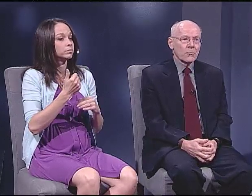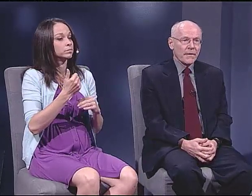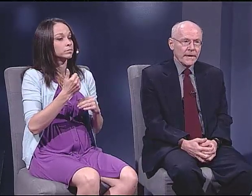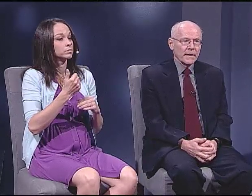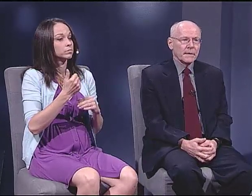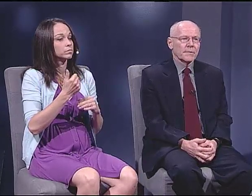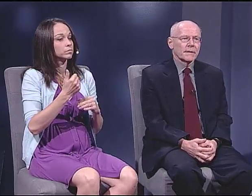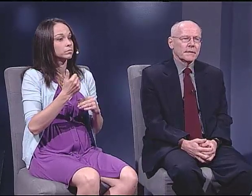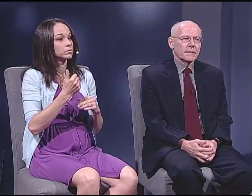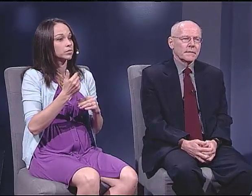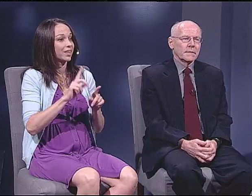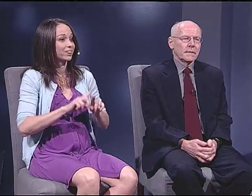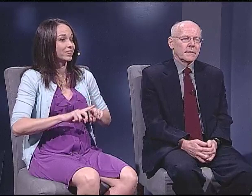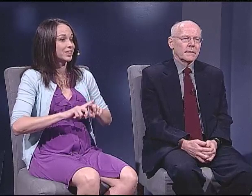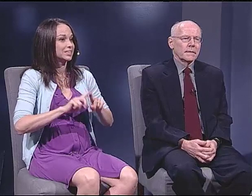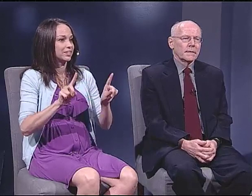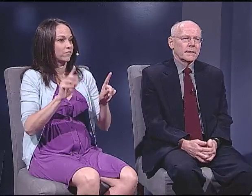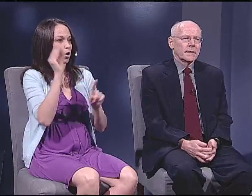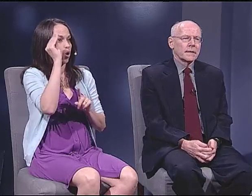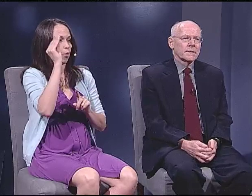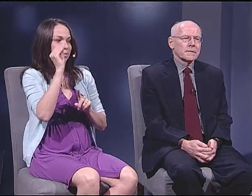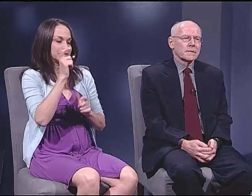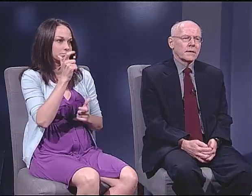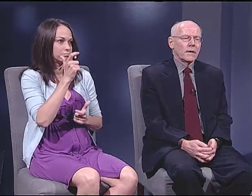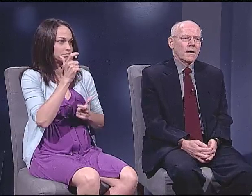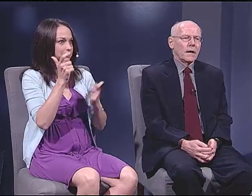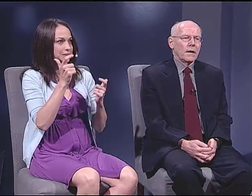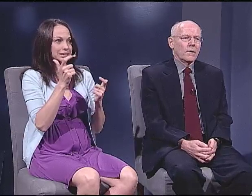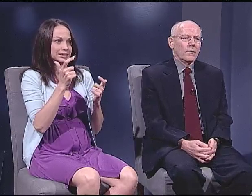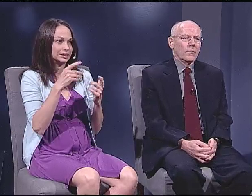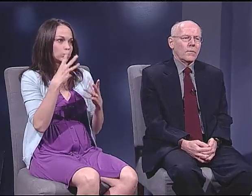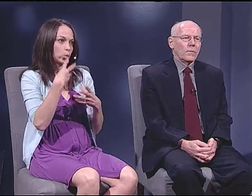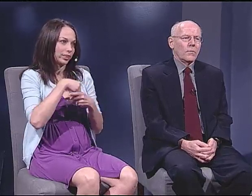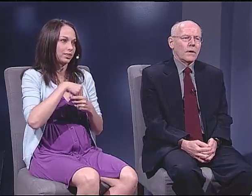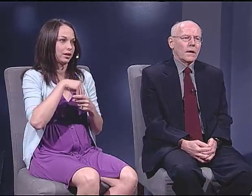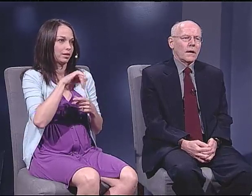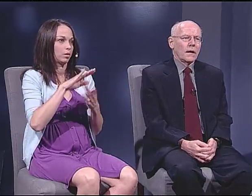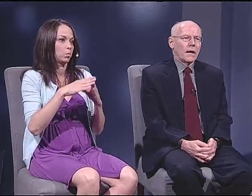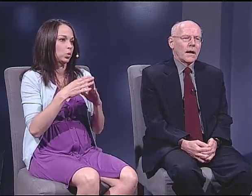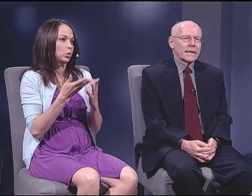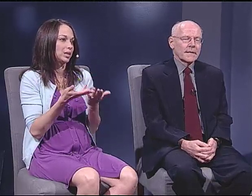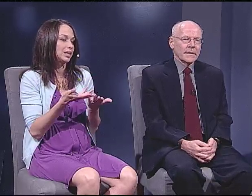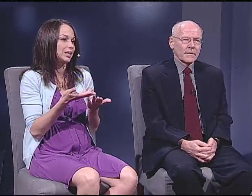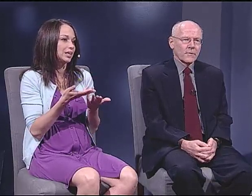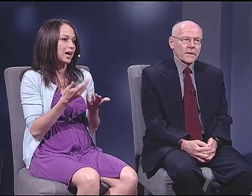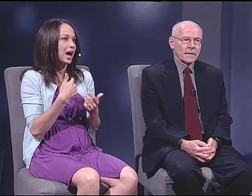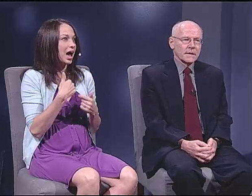within the community and I can think though, nonetheless,